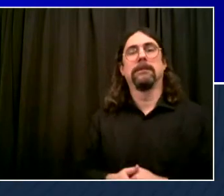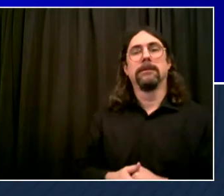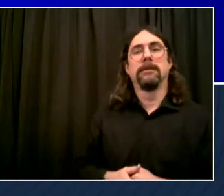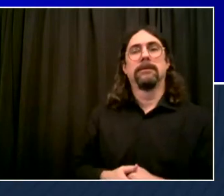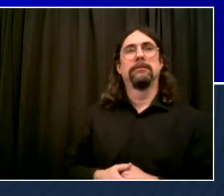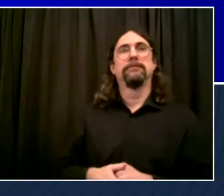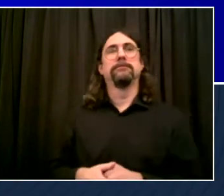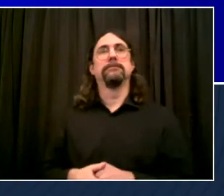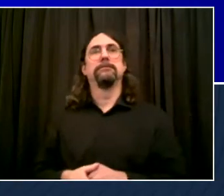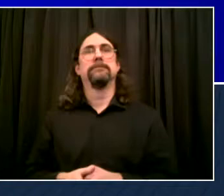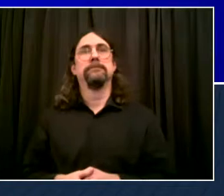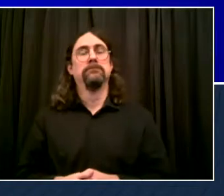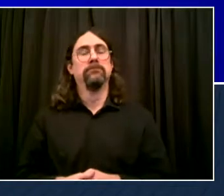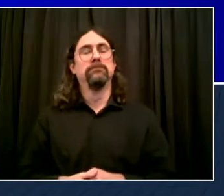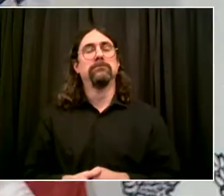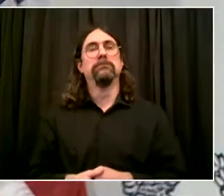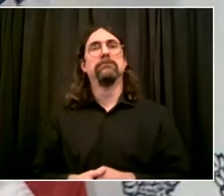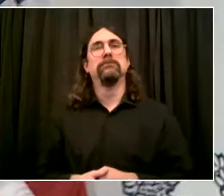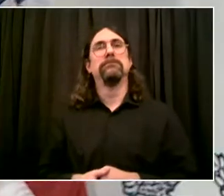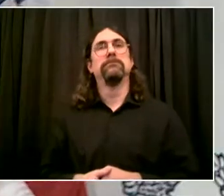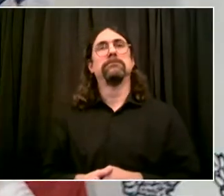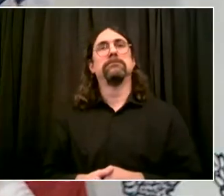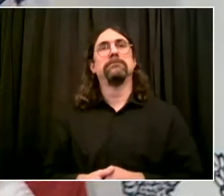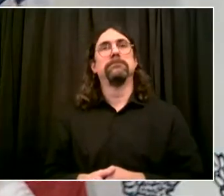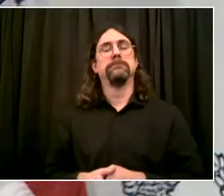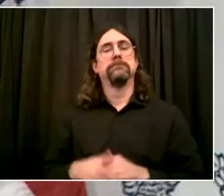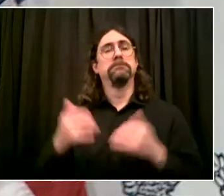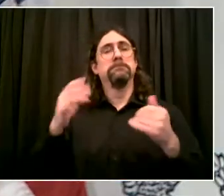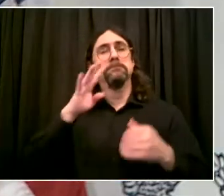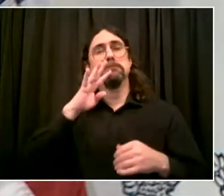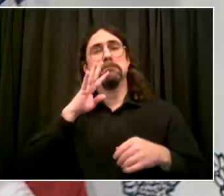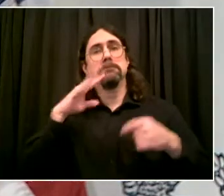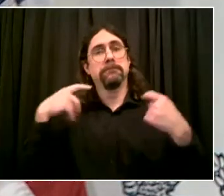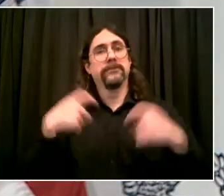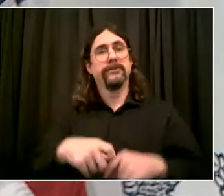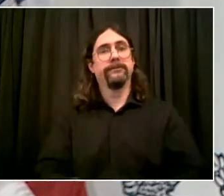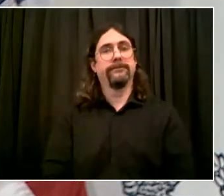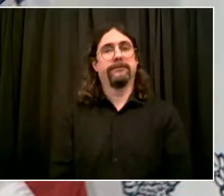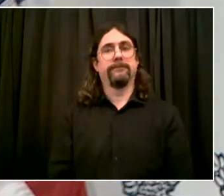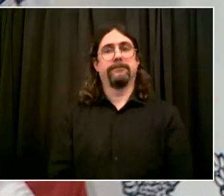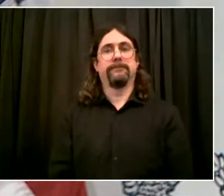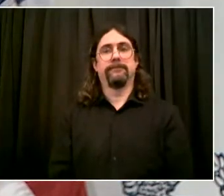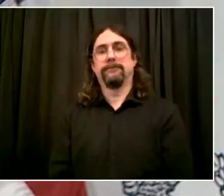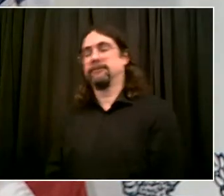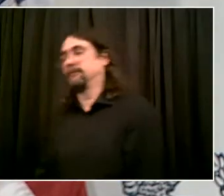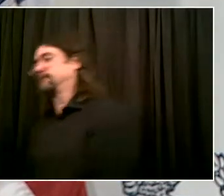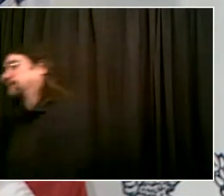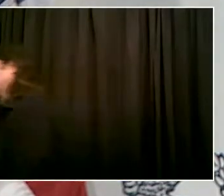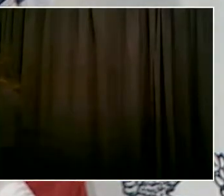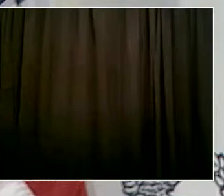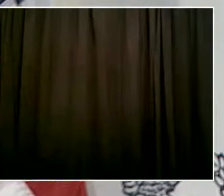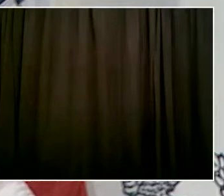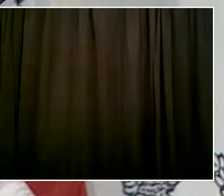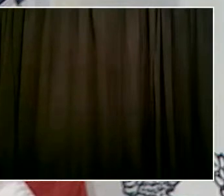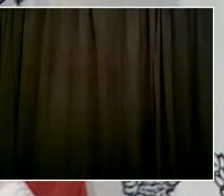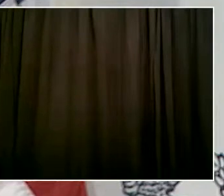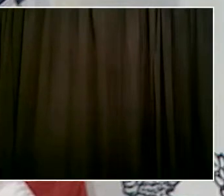7-DAY ROLLING AAVEGERA , 8.08%.